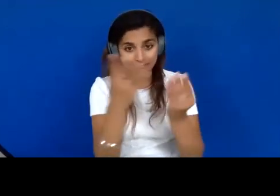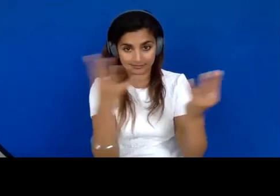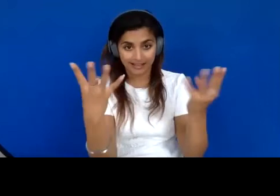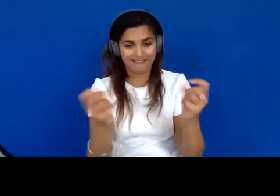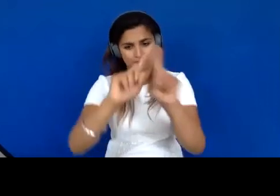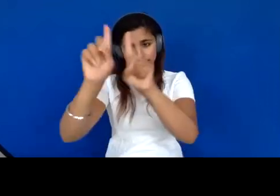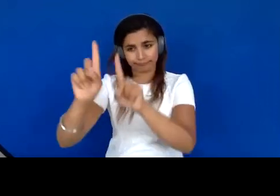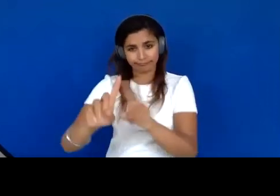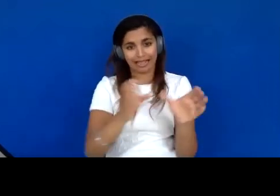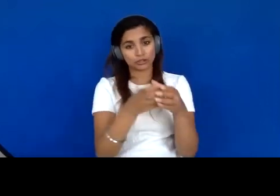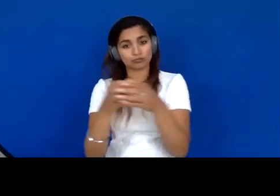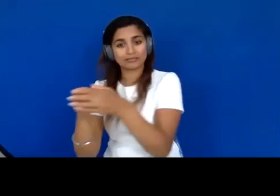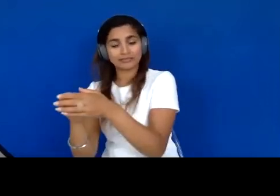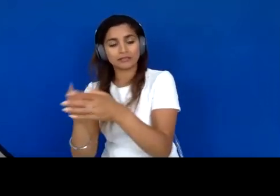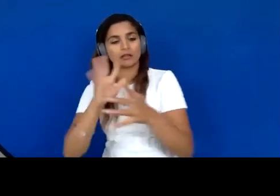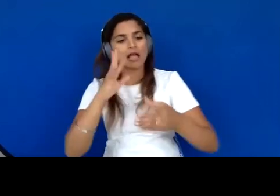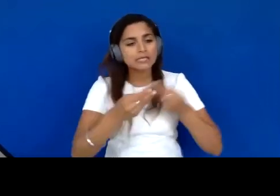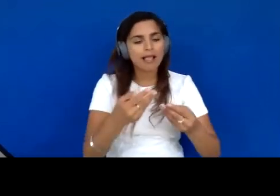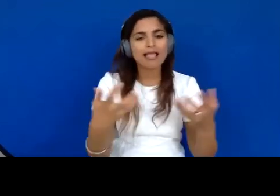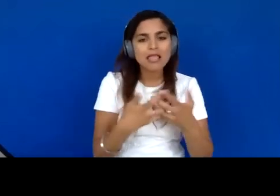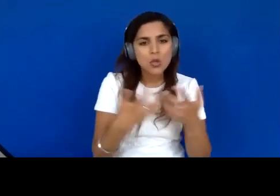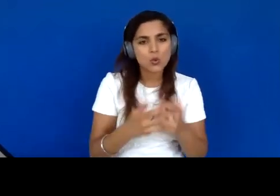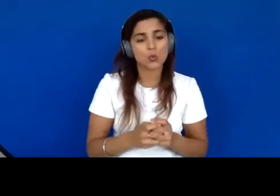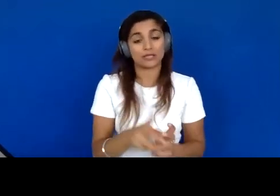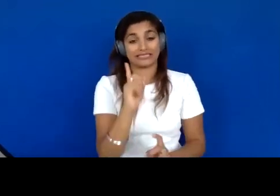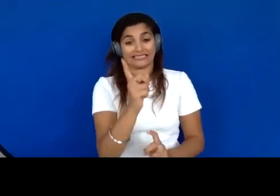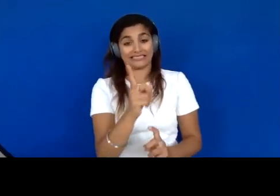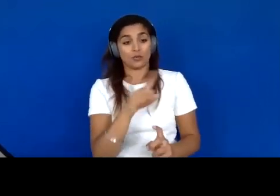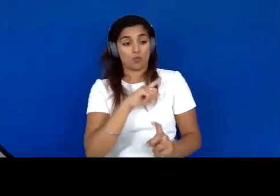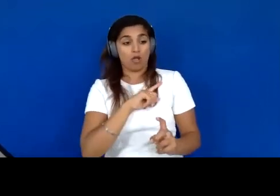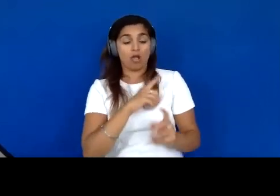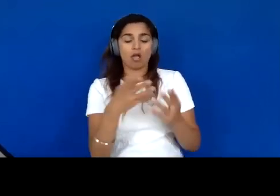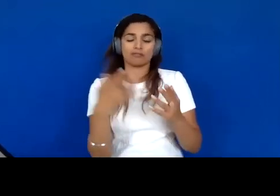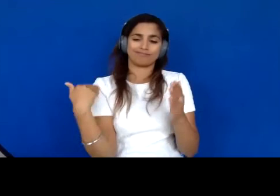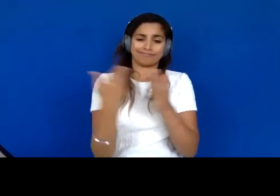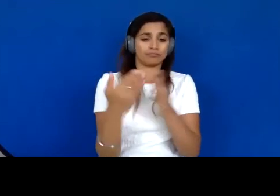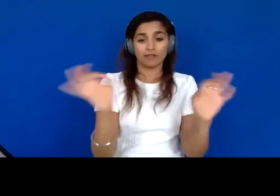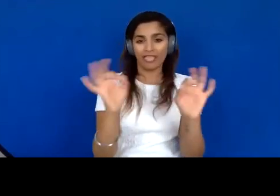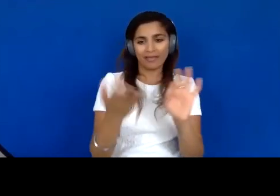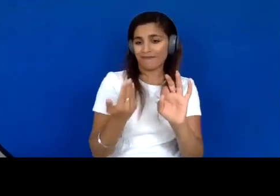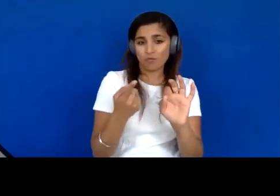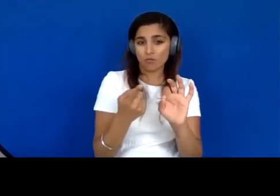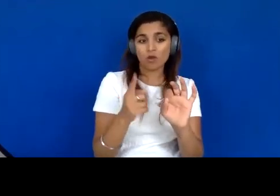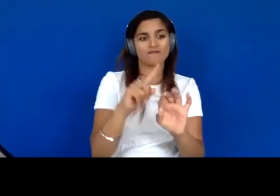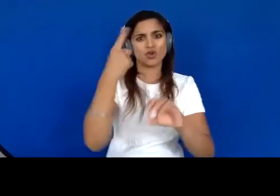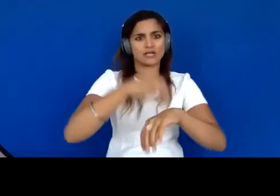supposedly being a major reason why the British general public had failed to get behind Paralympic sport in any meaningful way